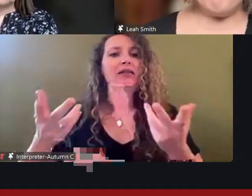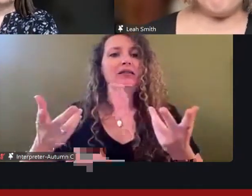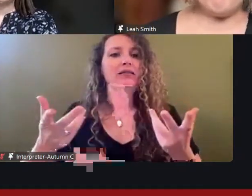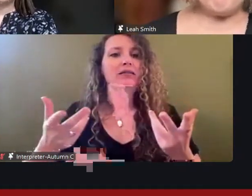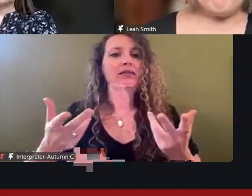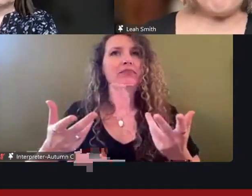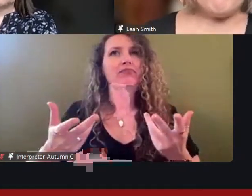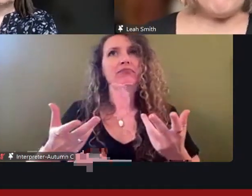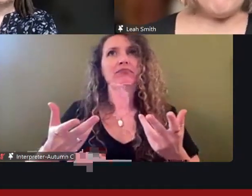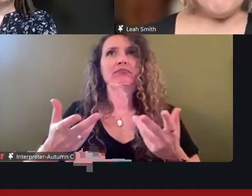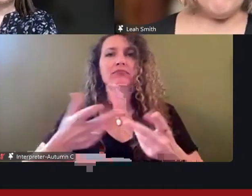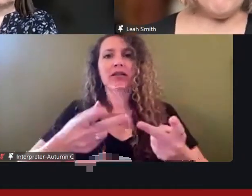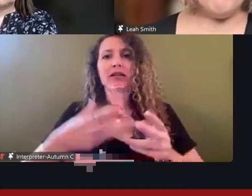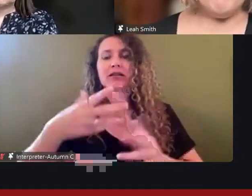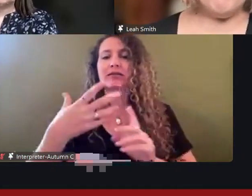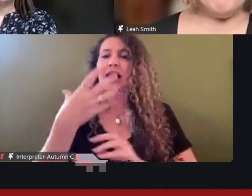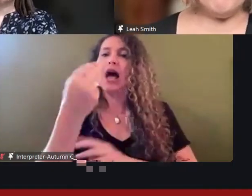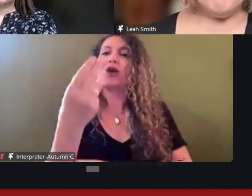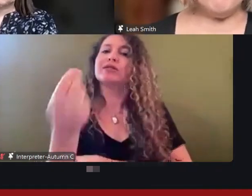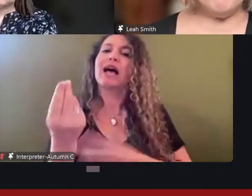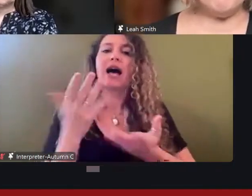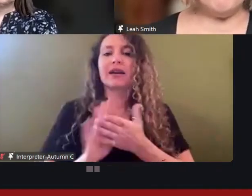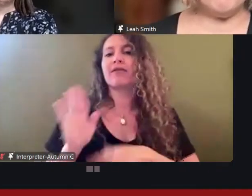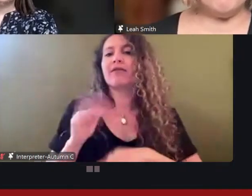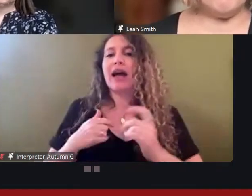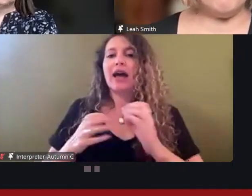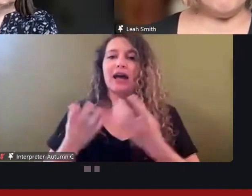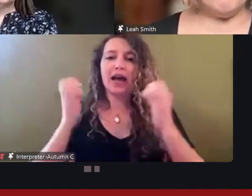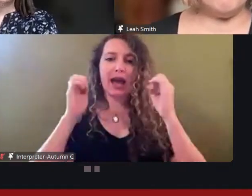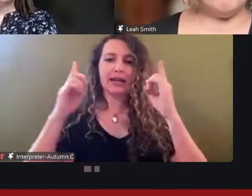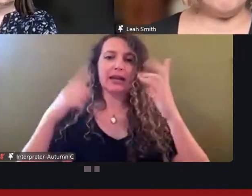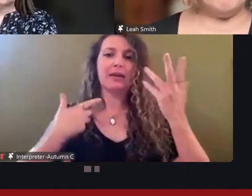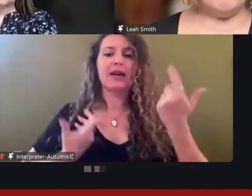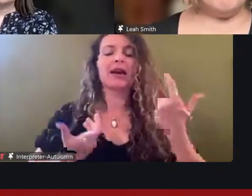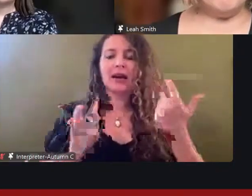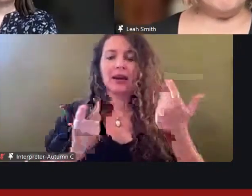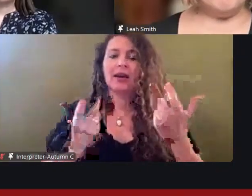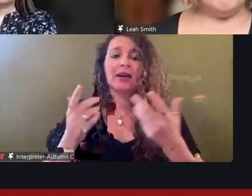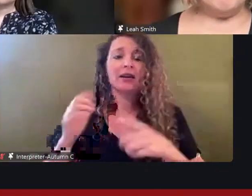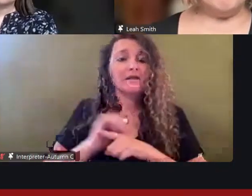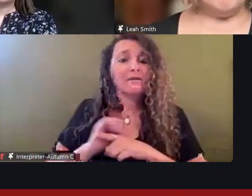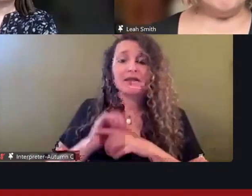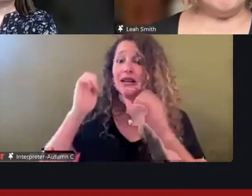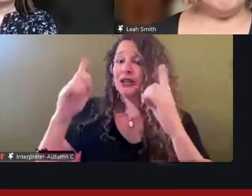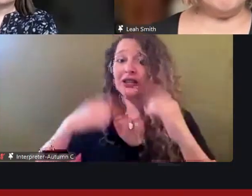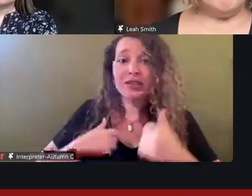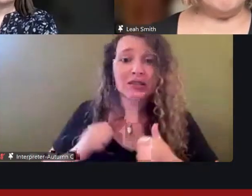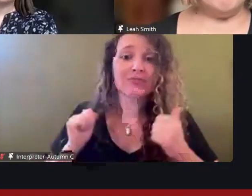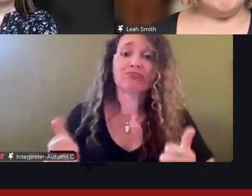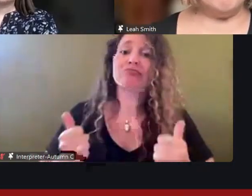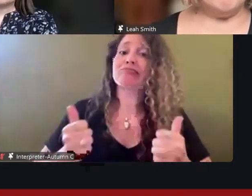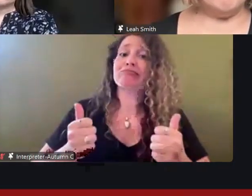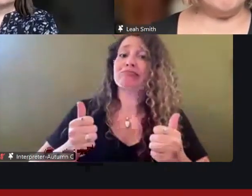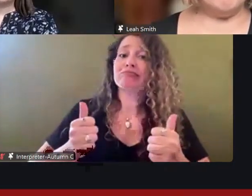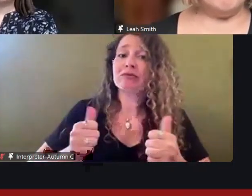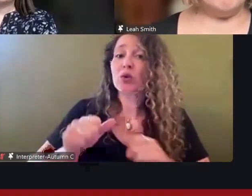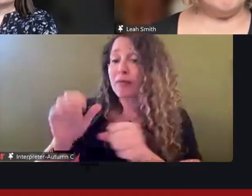academia. And it's a great way to practice communication too. But if you can get on a podcast, write a public facing